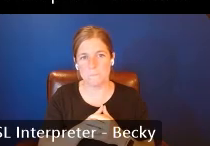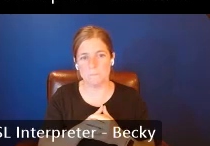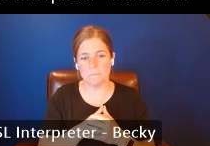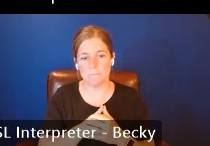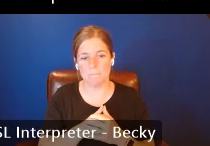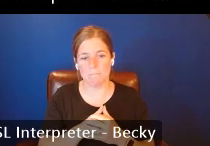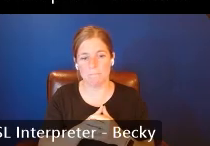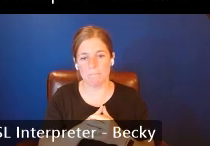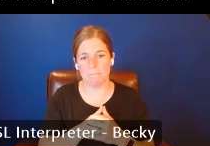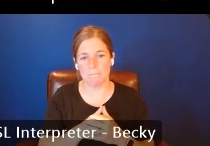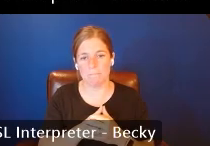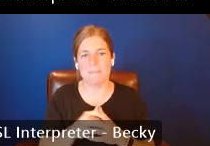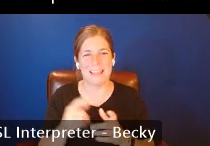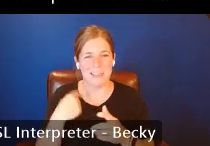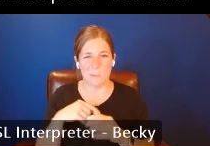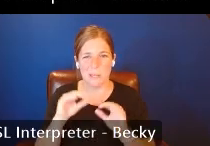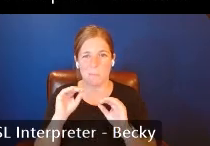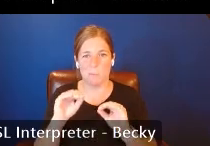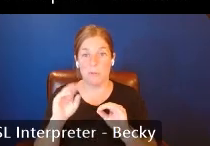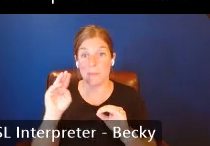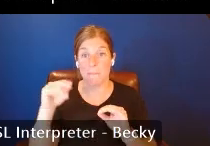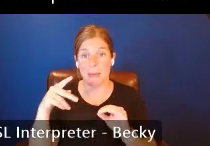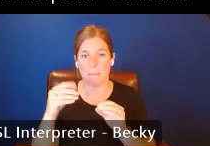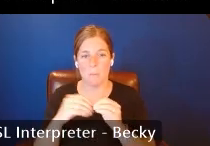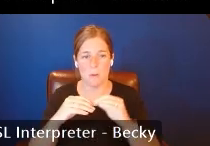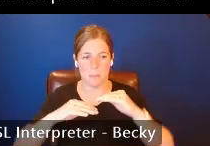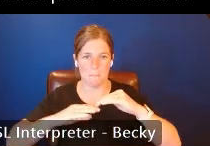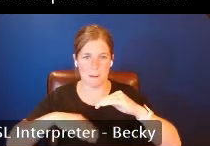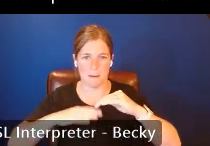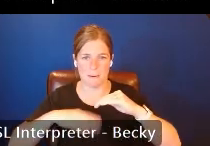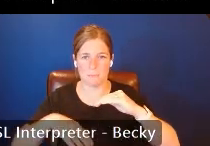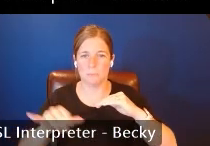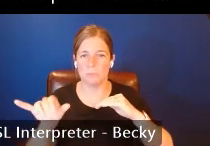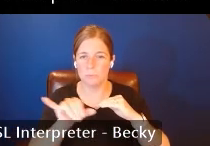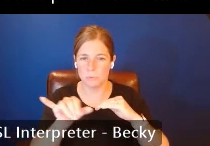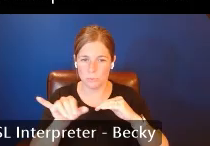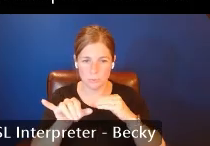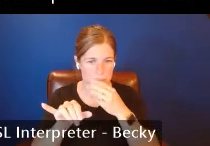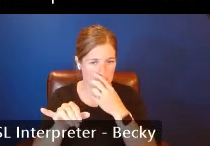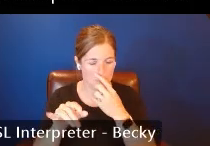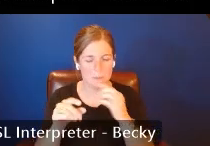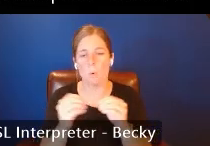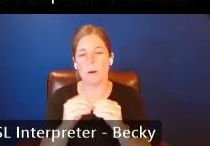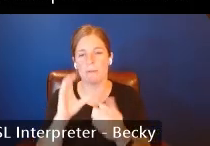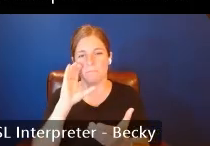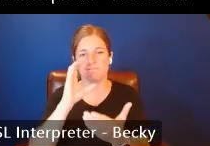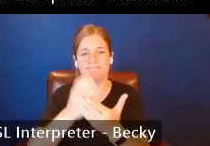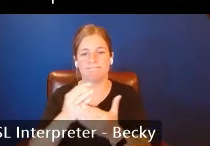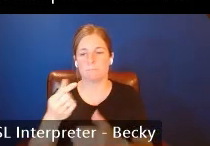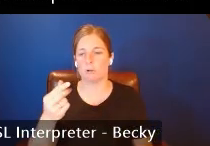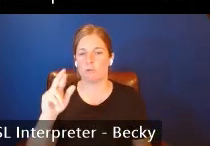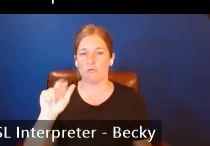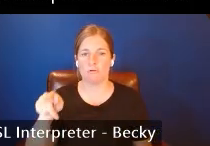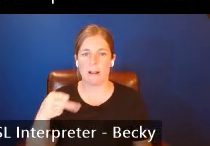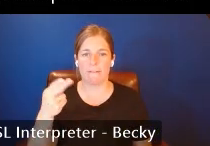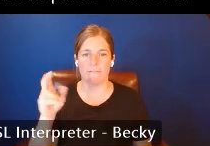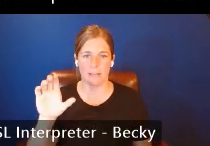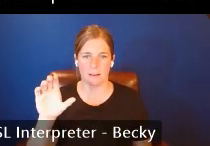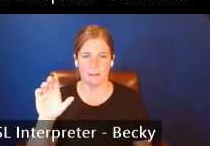And we put the map towards the bottom as a graphic that would aid in search results.